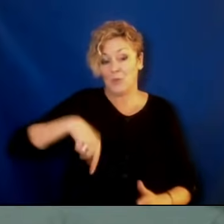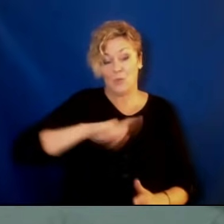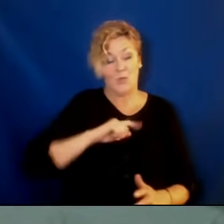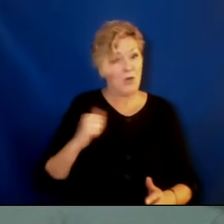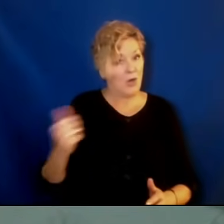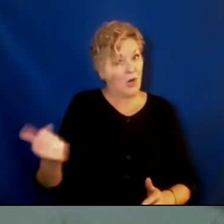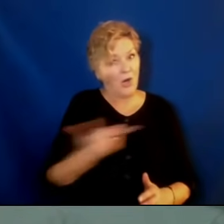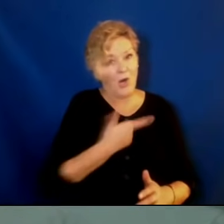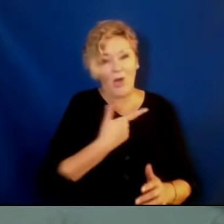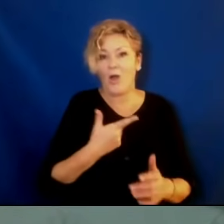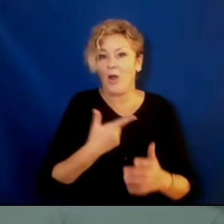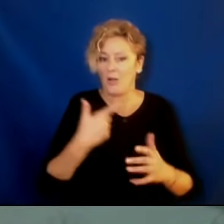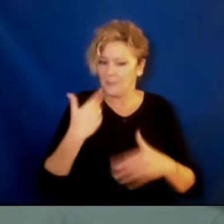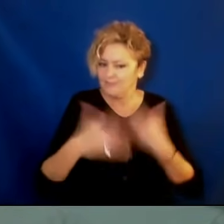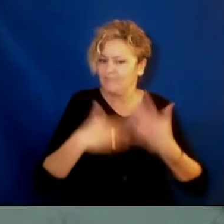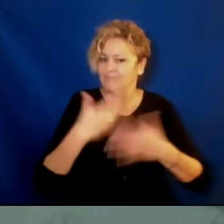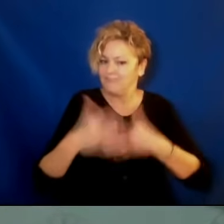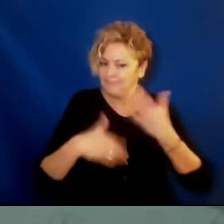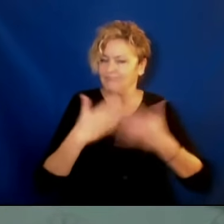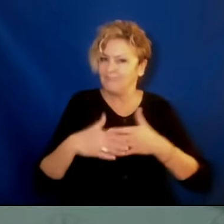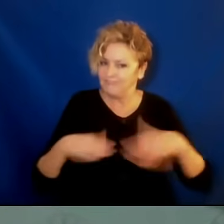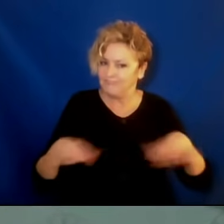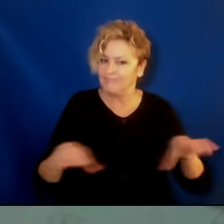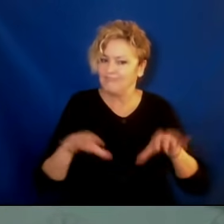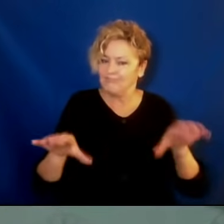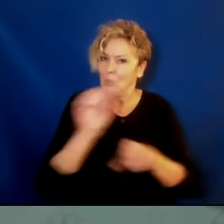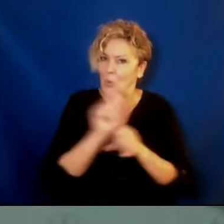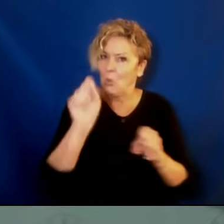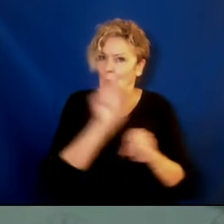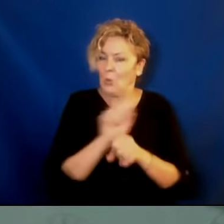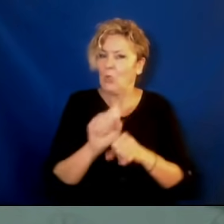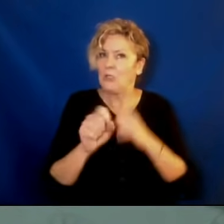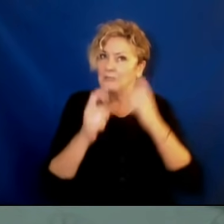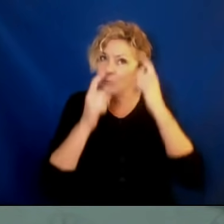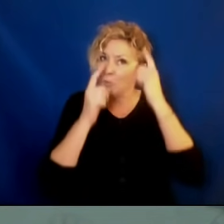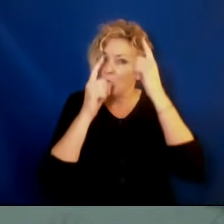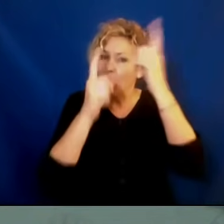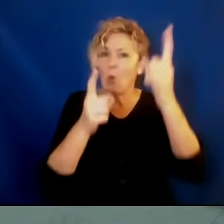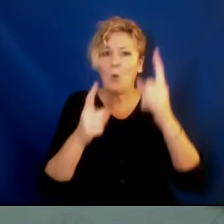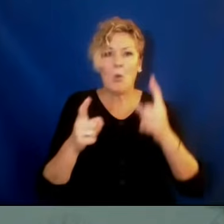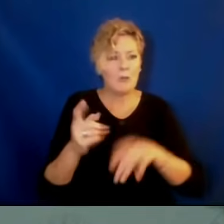So at the moment based on what we see here in British Columbia, the additional information